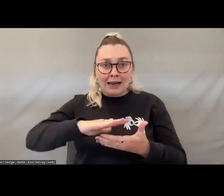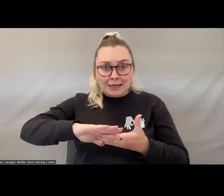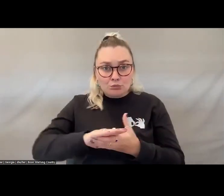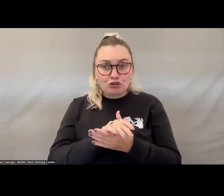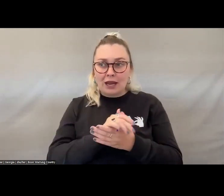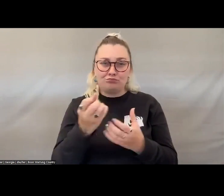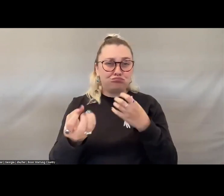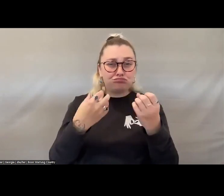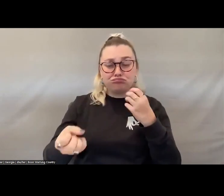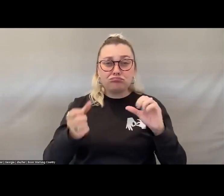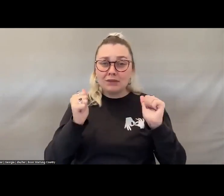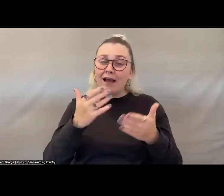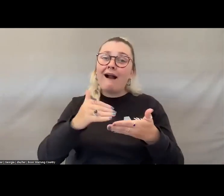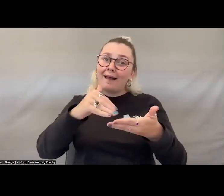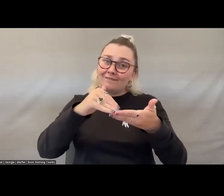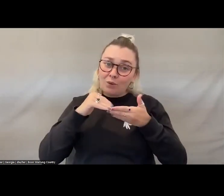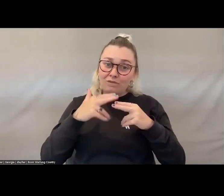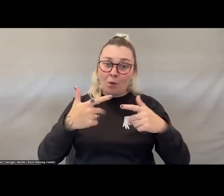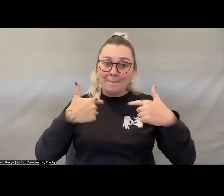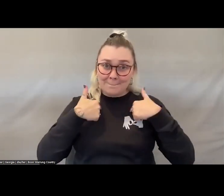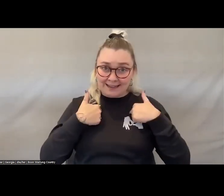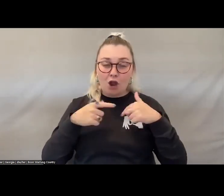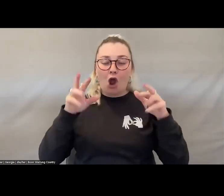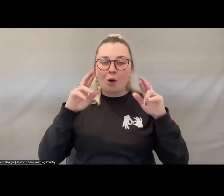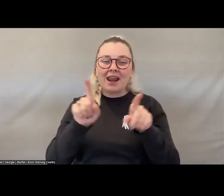so helpful for me and I hope that as I said, the different elements